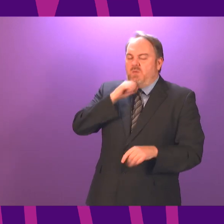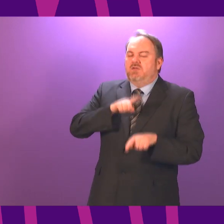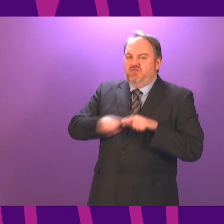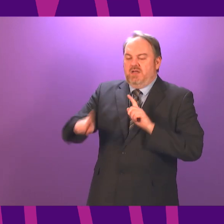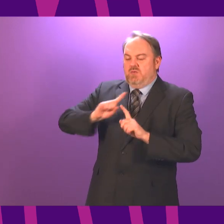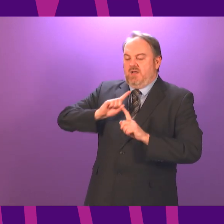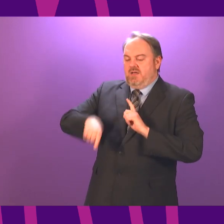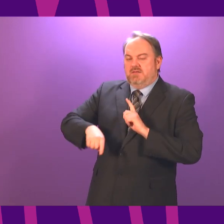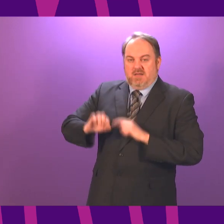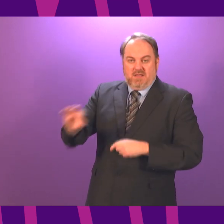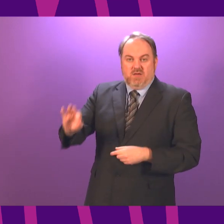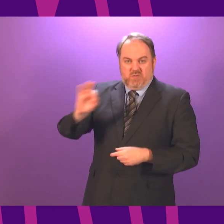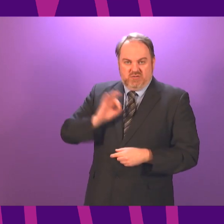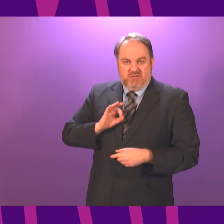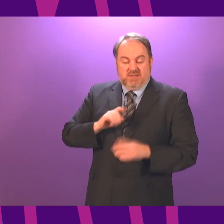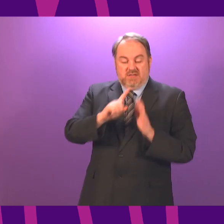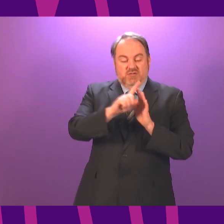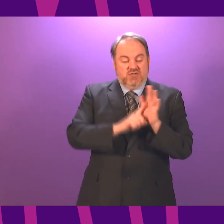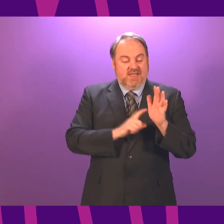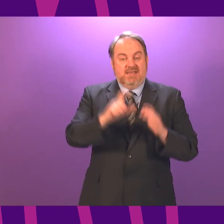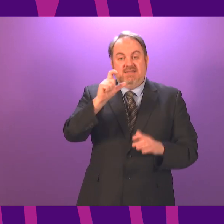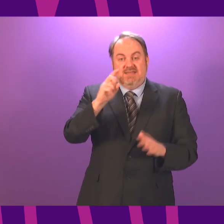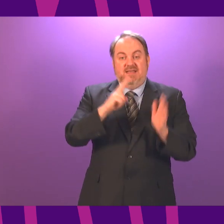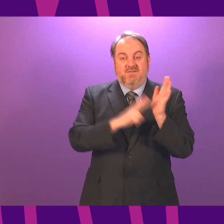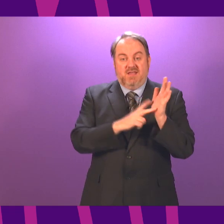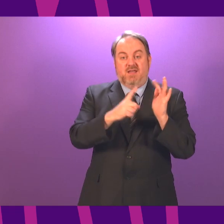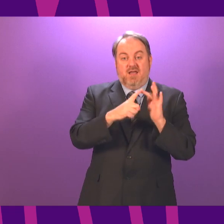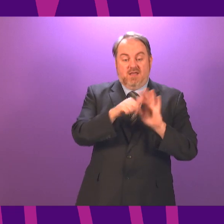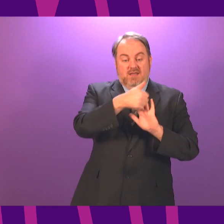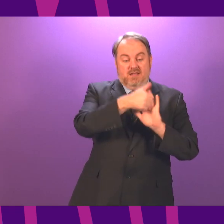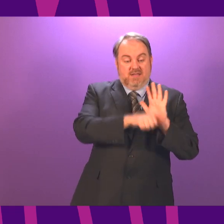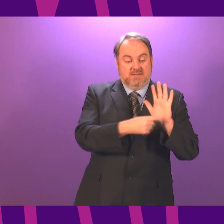that the JCVI list is there because those people are deemed to be most vulnerable. I